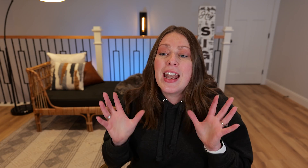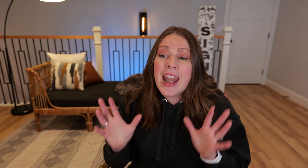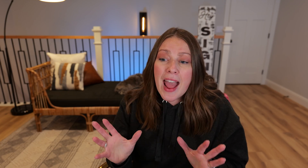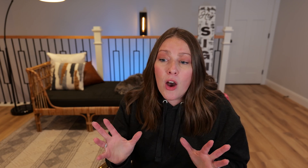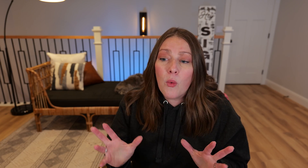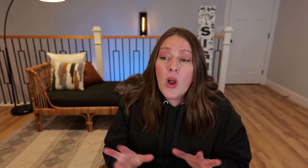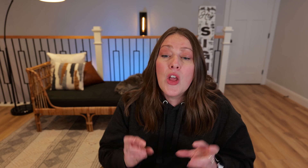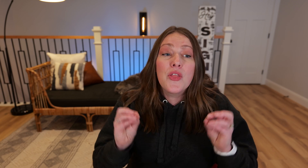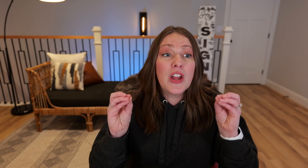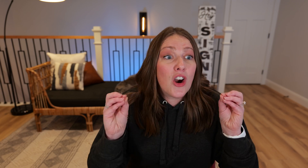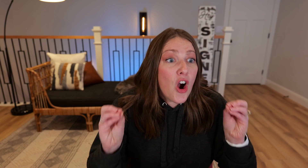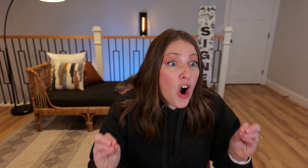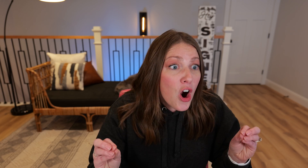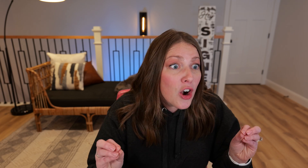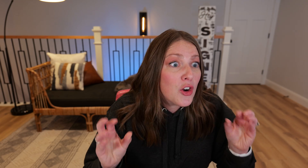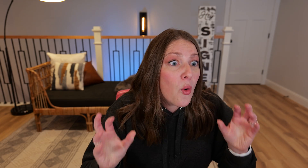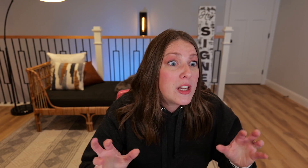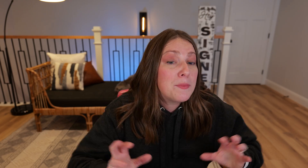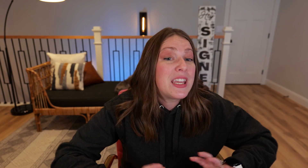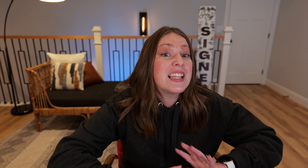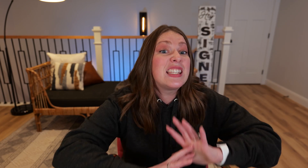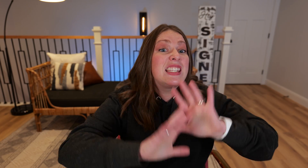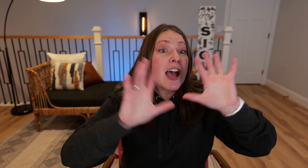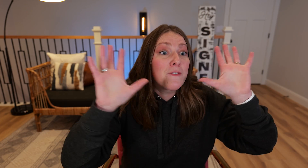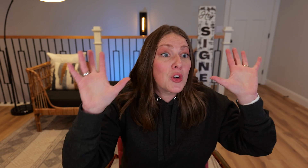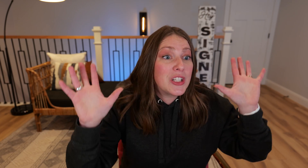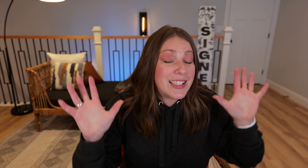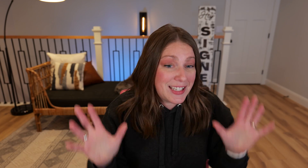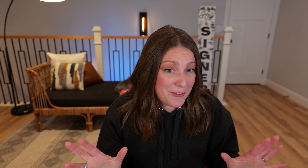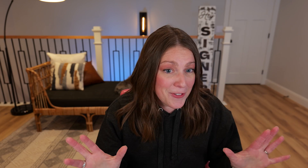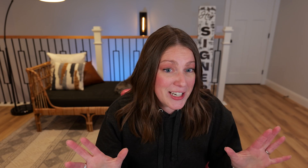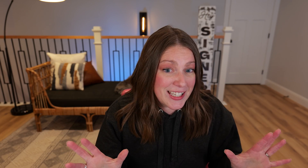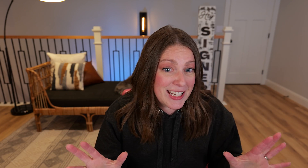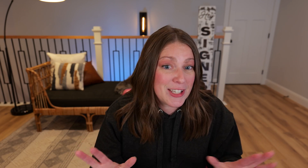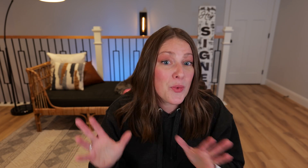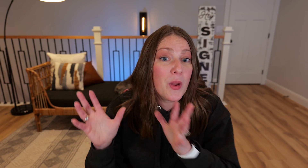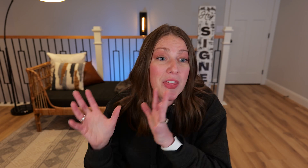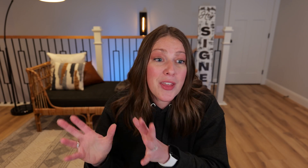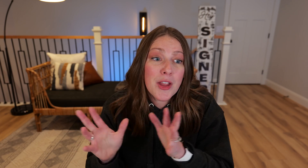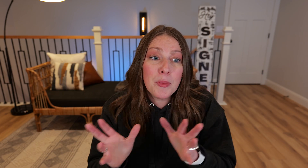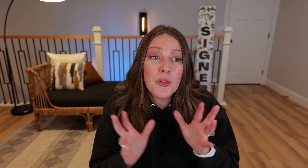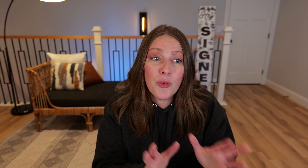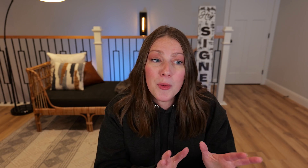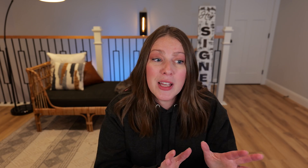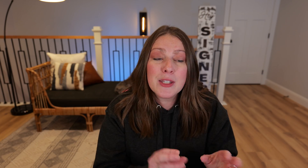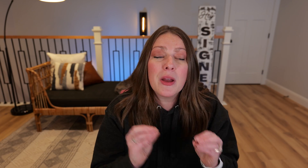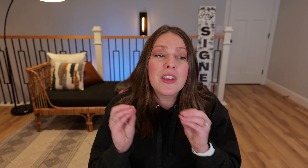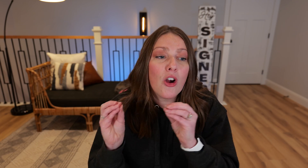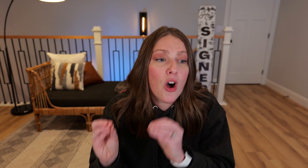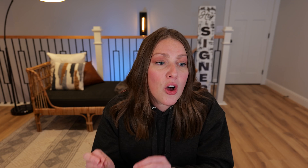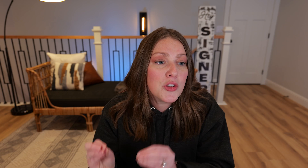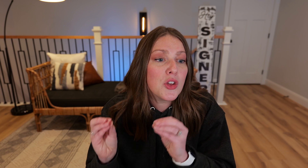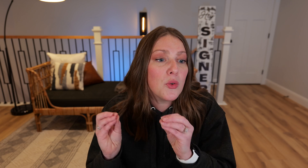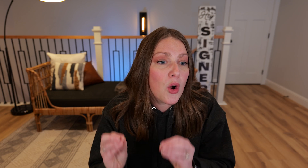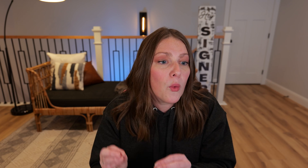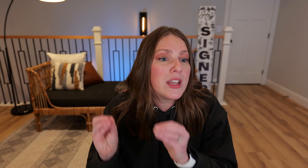Now, there are going to be several differences within their performance, but they're also going